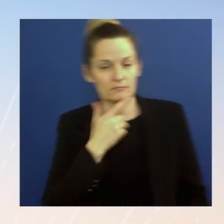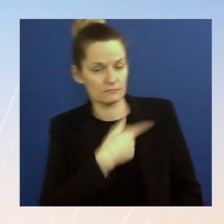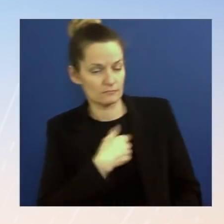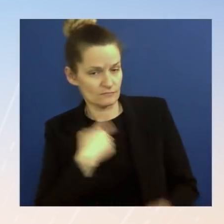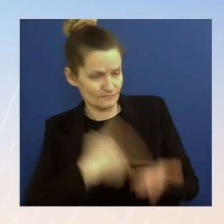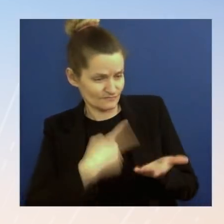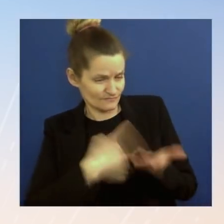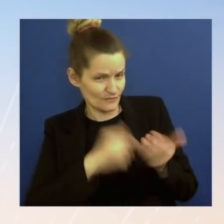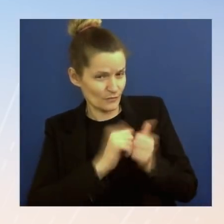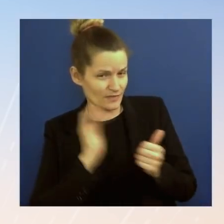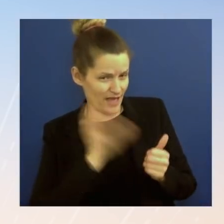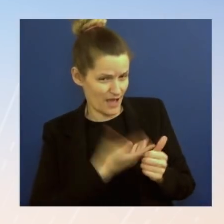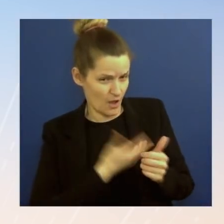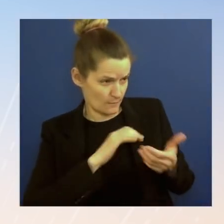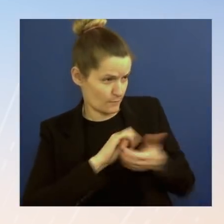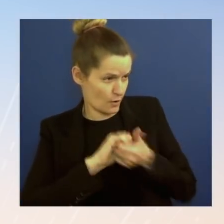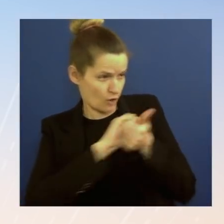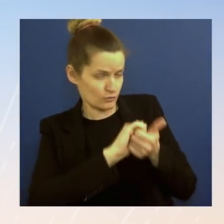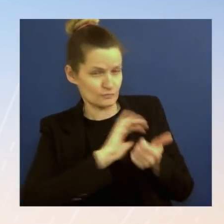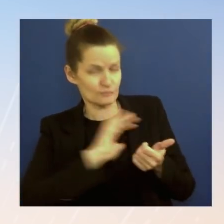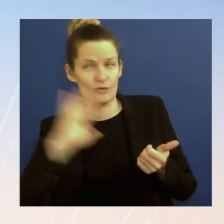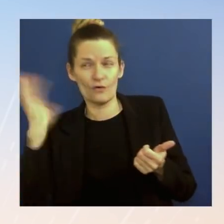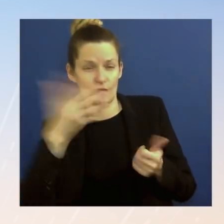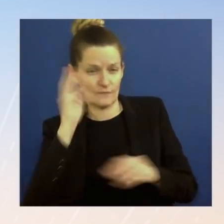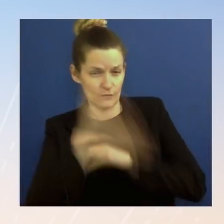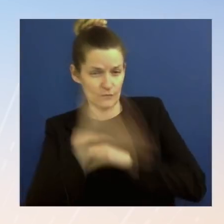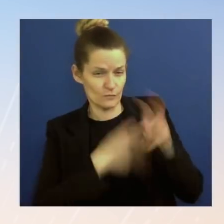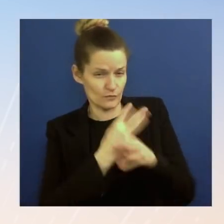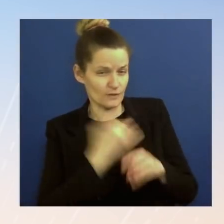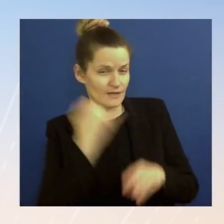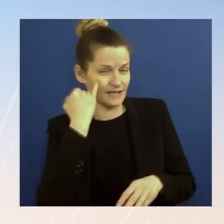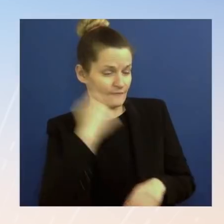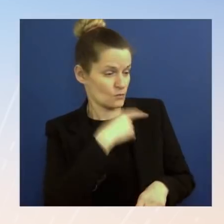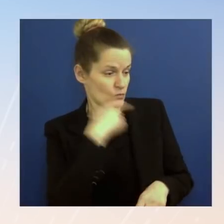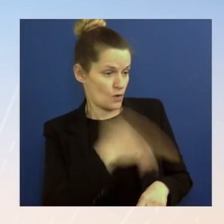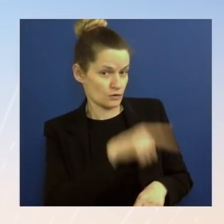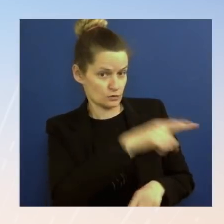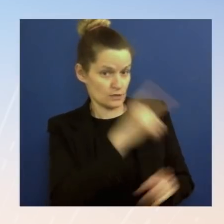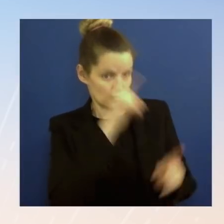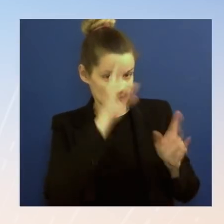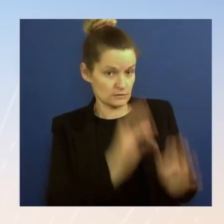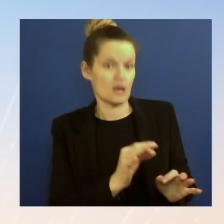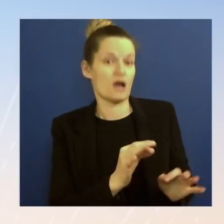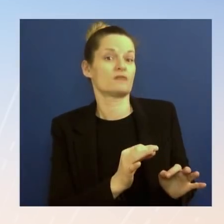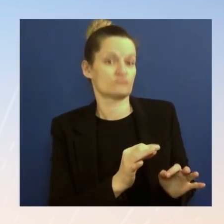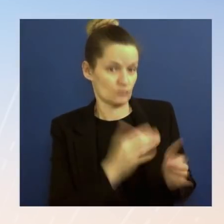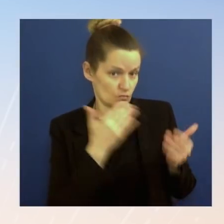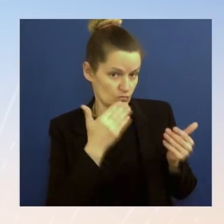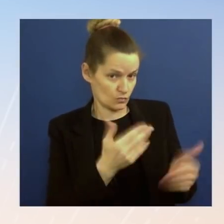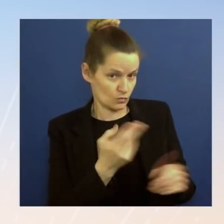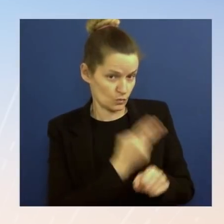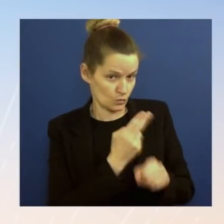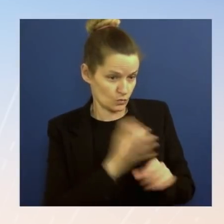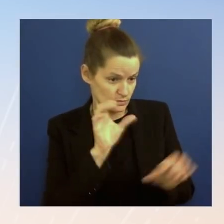to use chemical weapons, there would be a severe reaction from the global community. Go ahead.